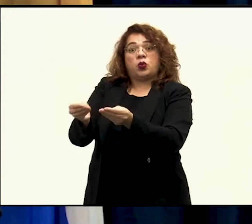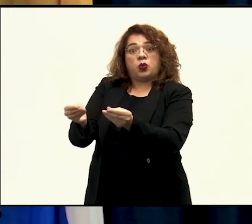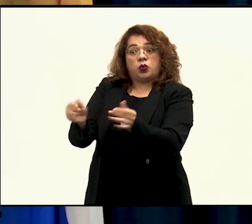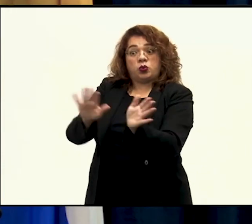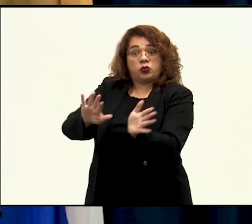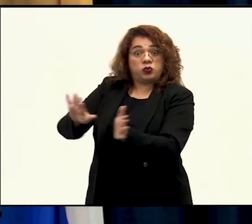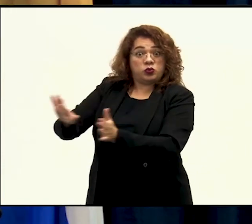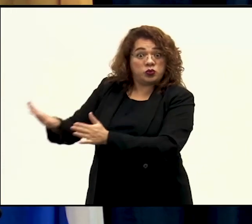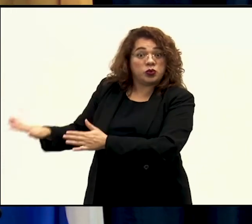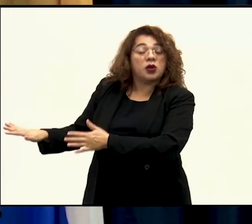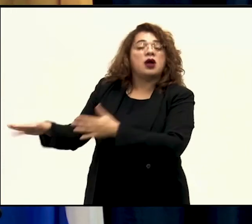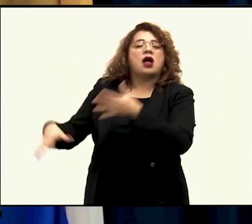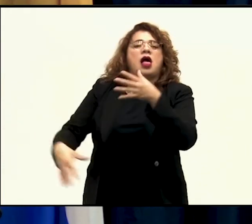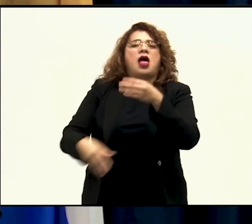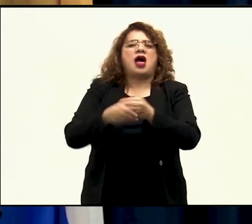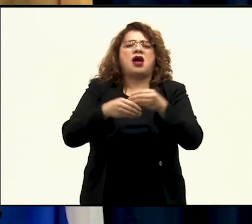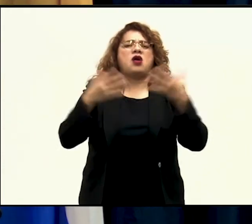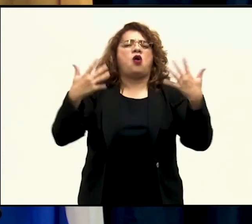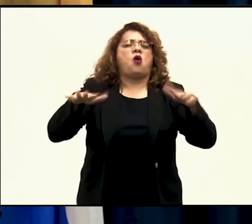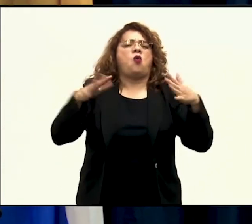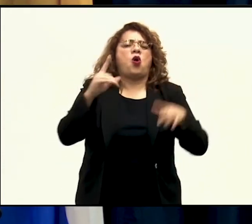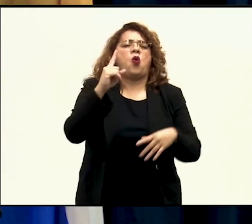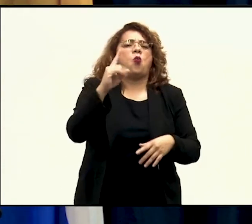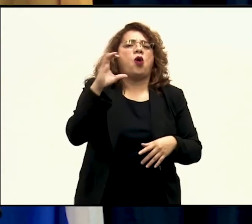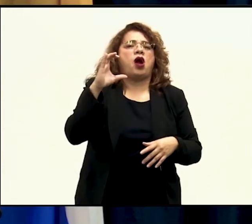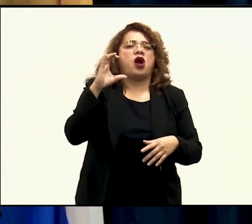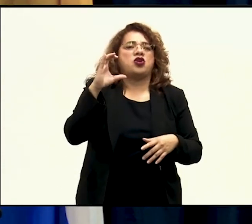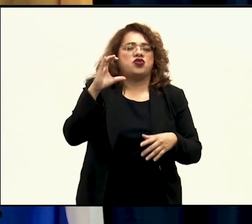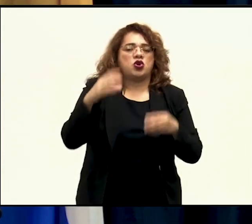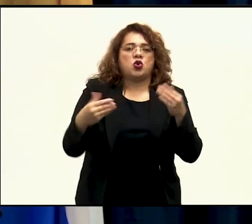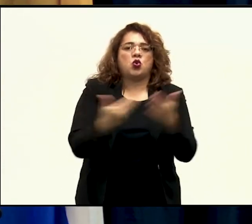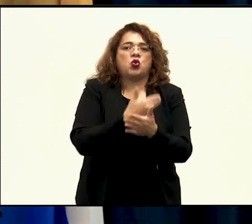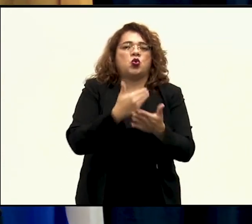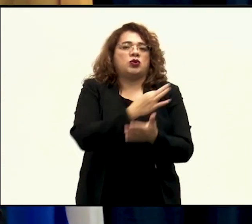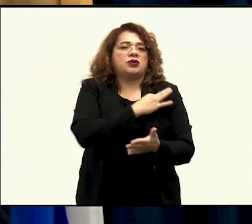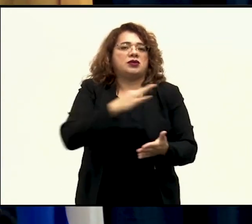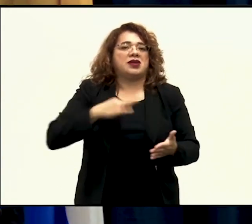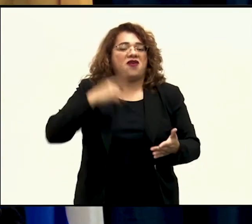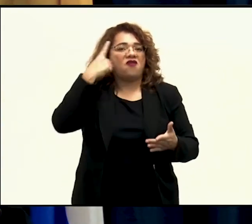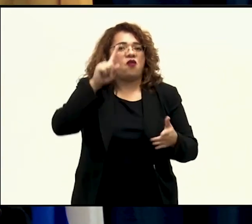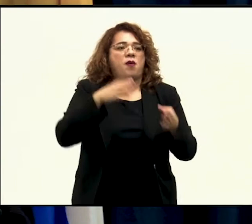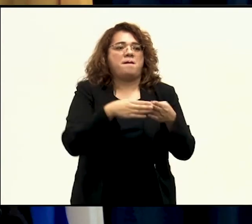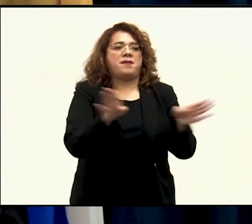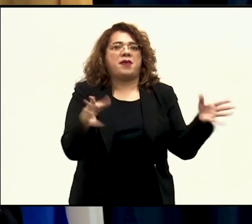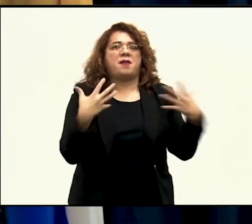100 staff members within the public health space which is really significant for a health